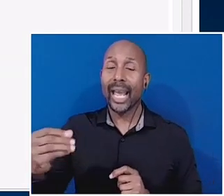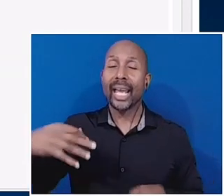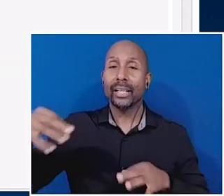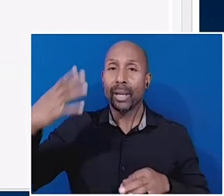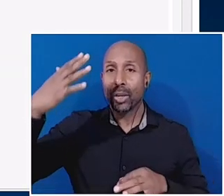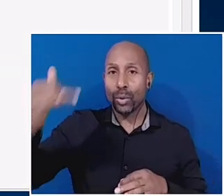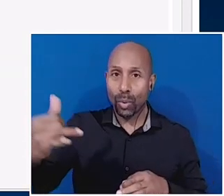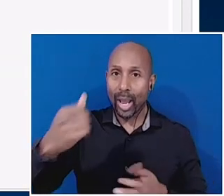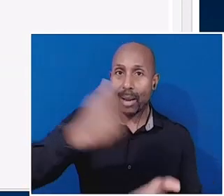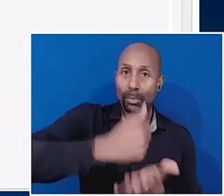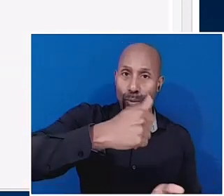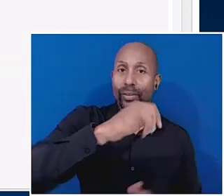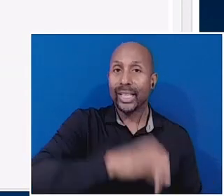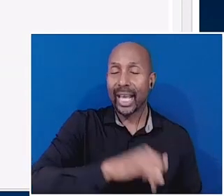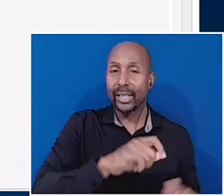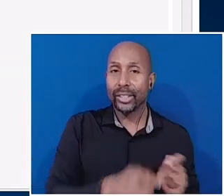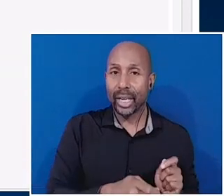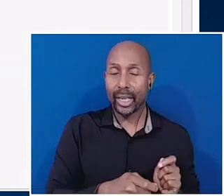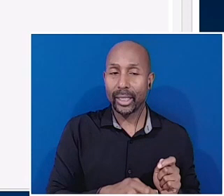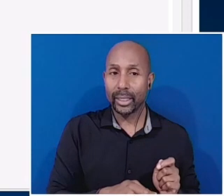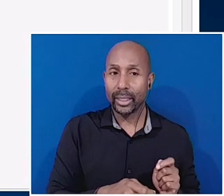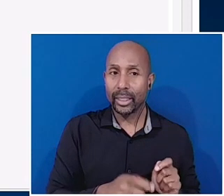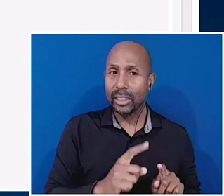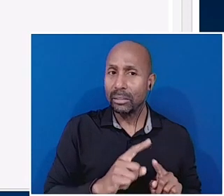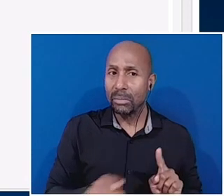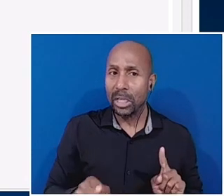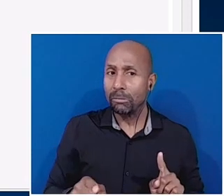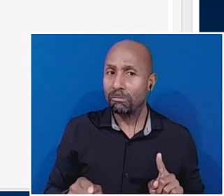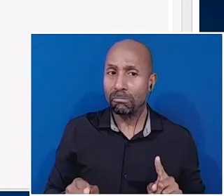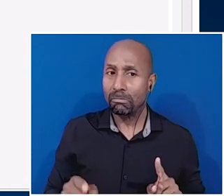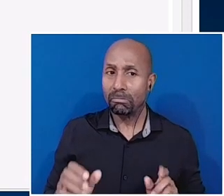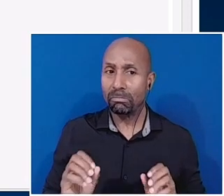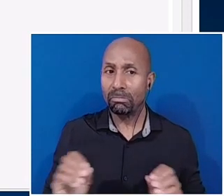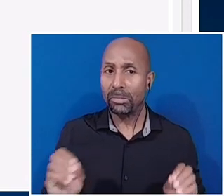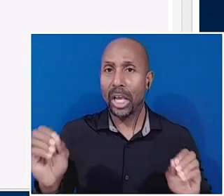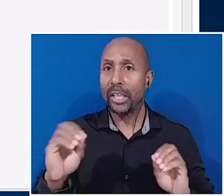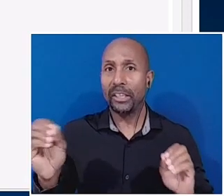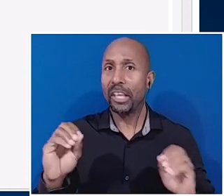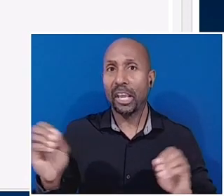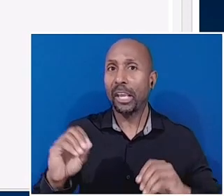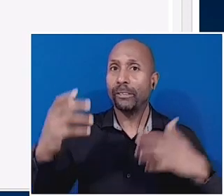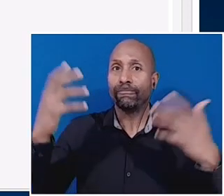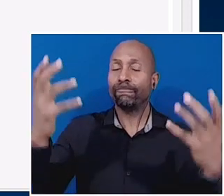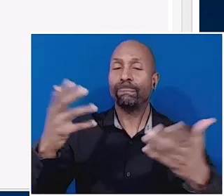And nothing actually very dramatic or drastic that would influence the